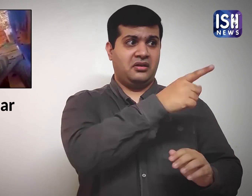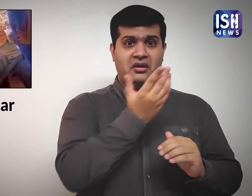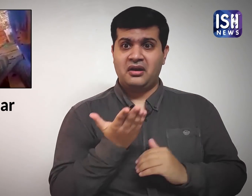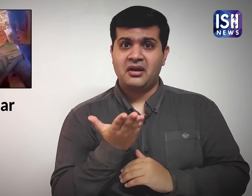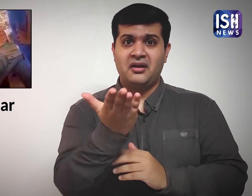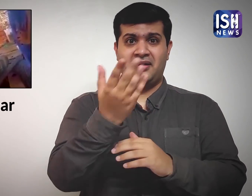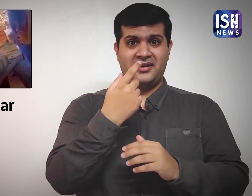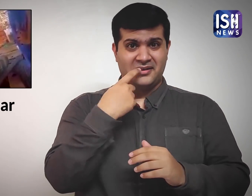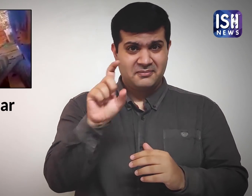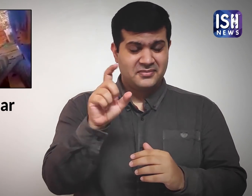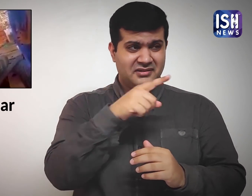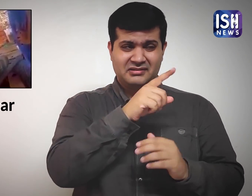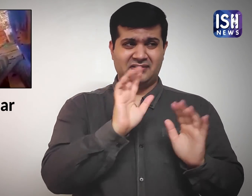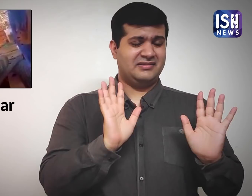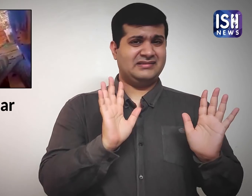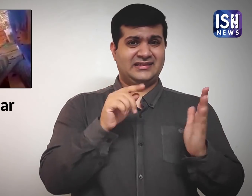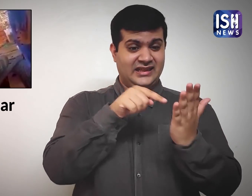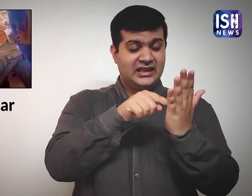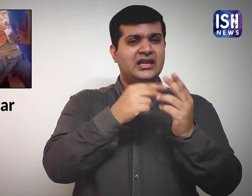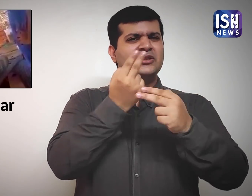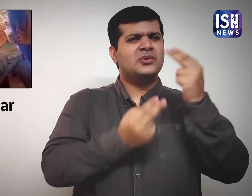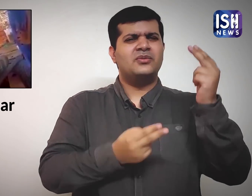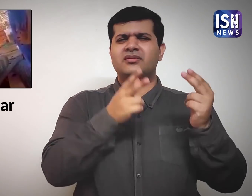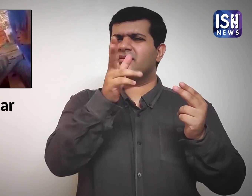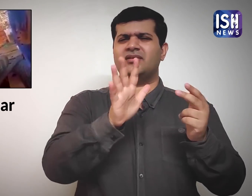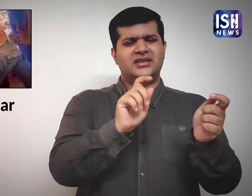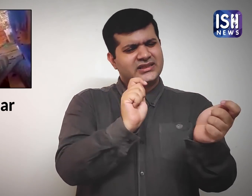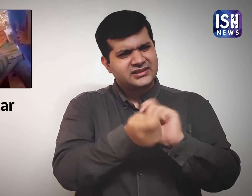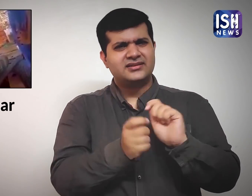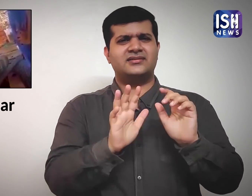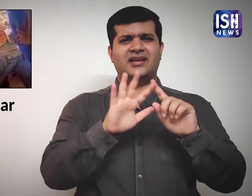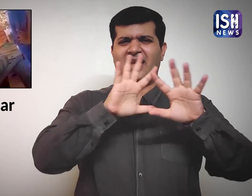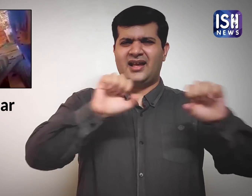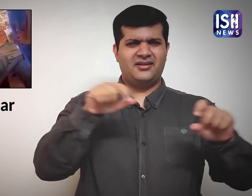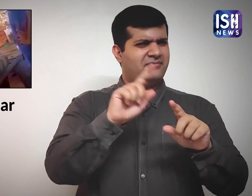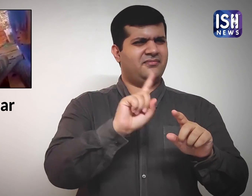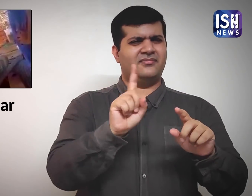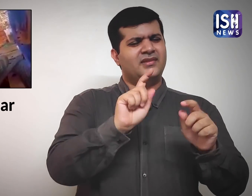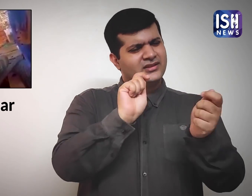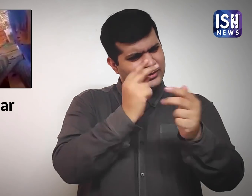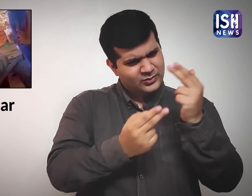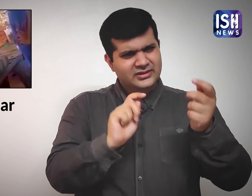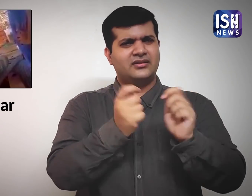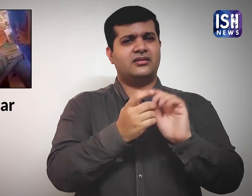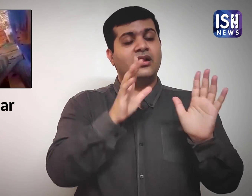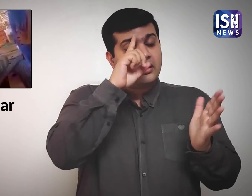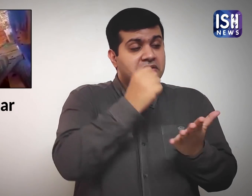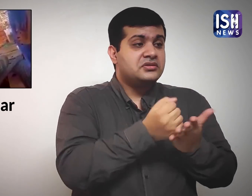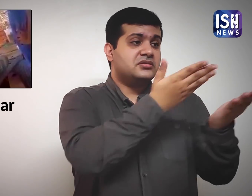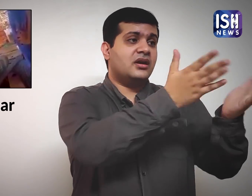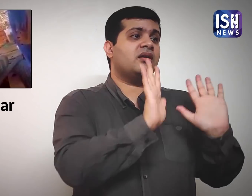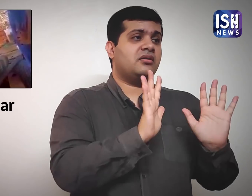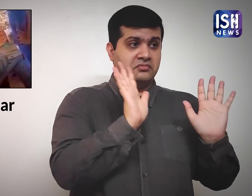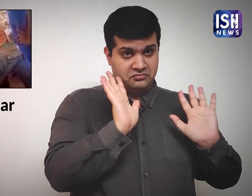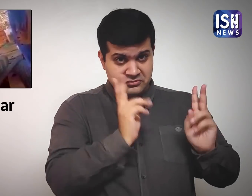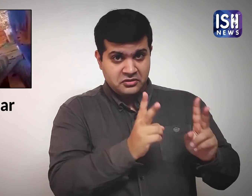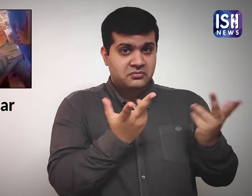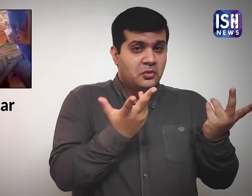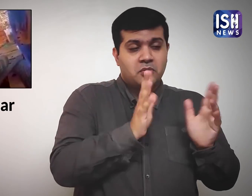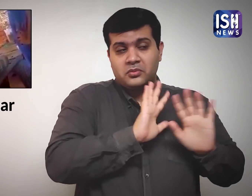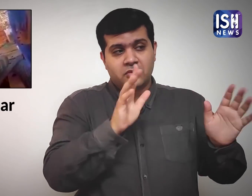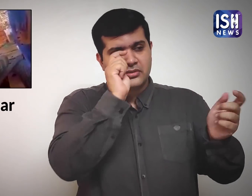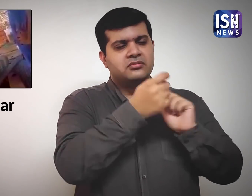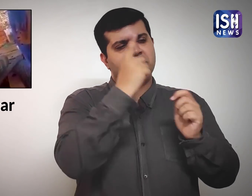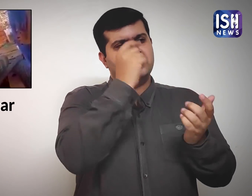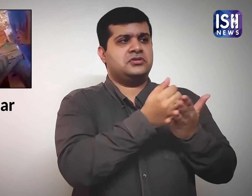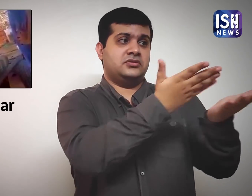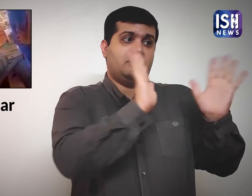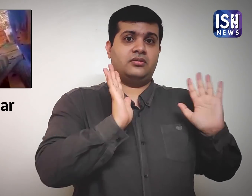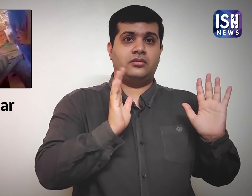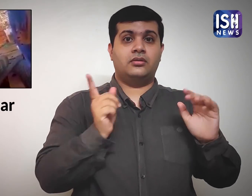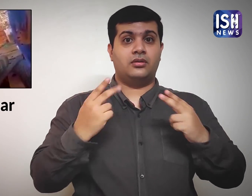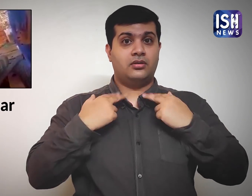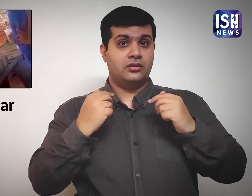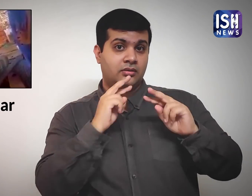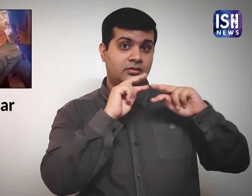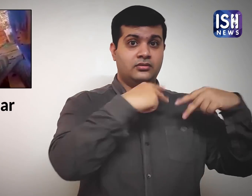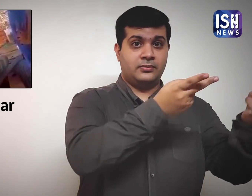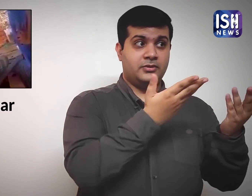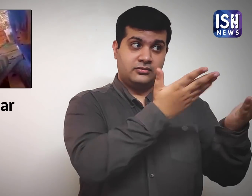whether you want to change your statement or not.”